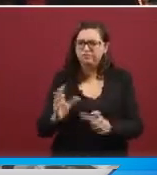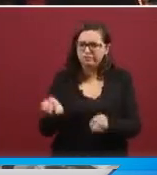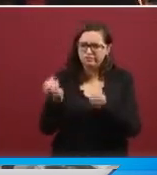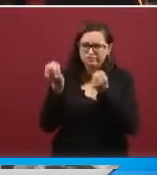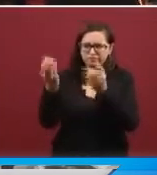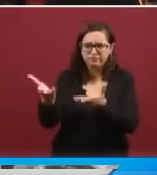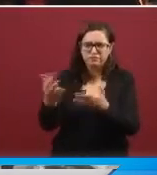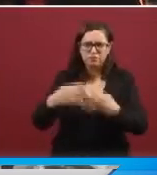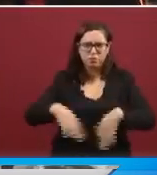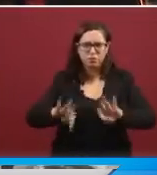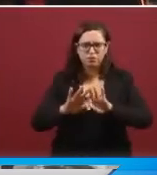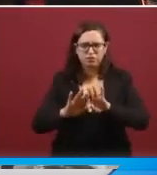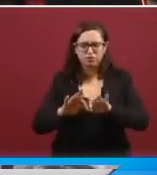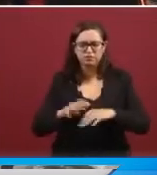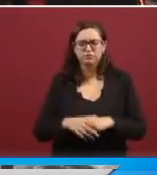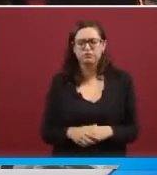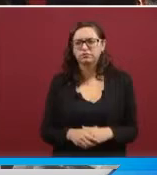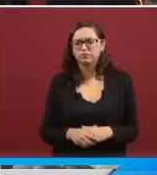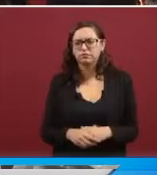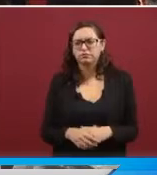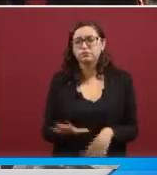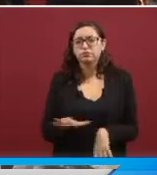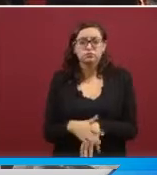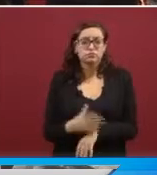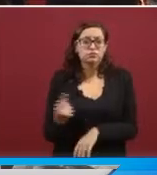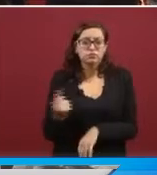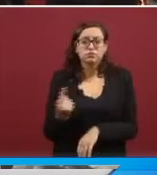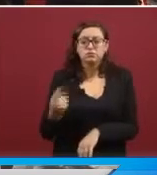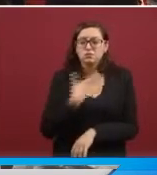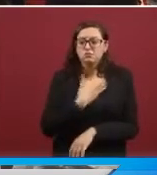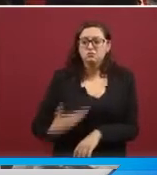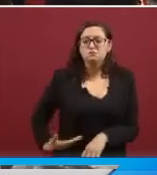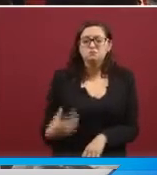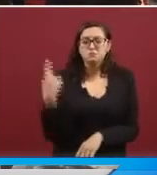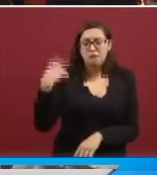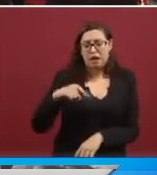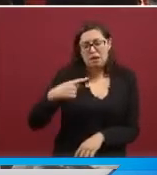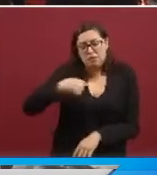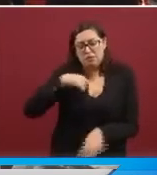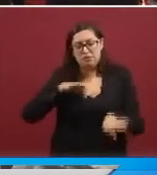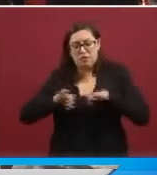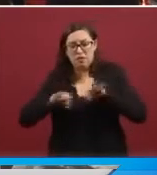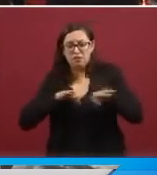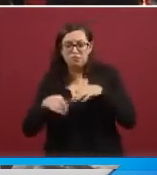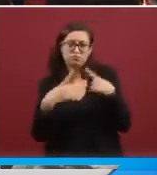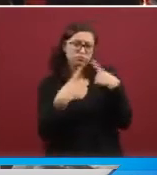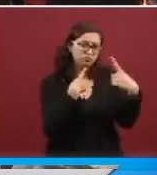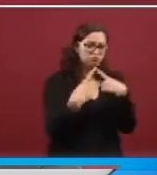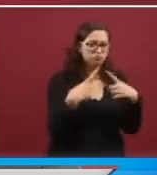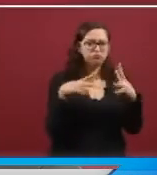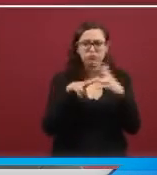and can trigger a very good relationship between the two countries The other issue that was addressed in the call was the issue of drug trafficking